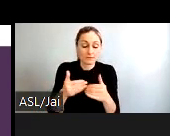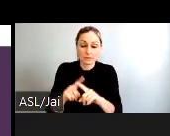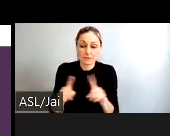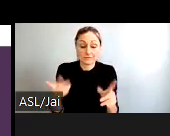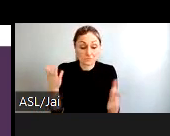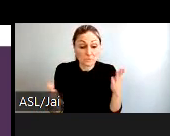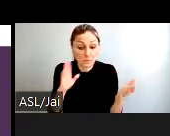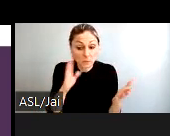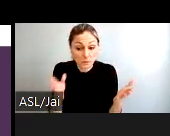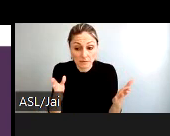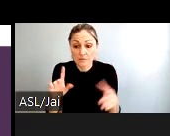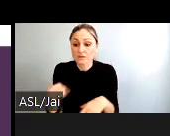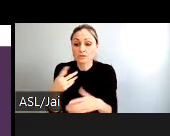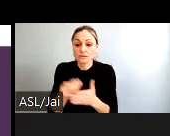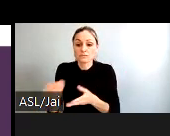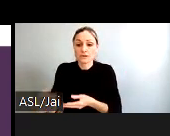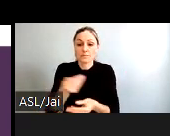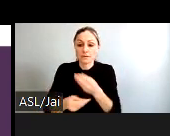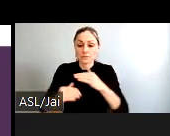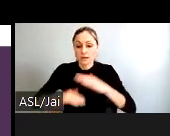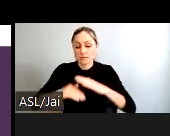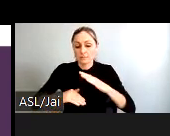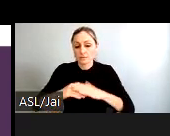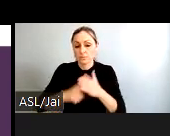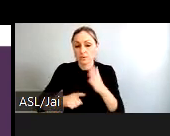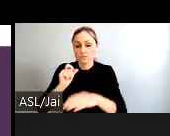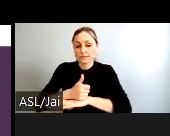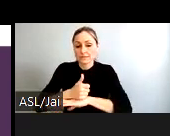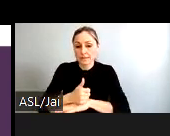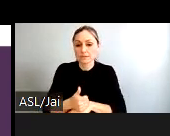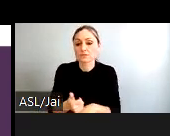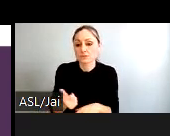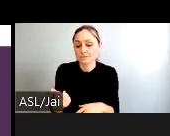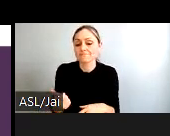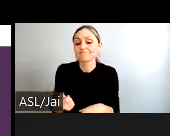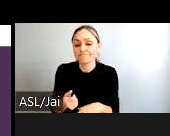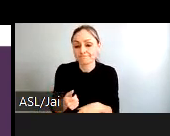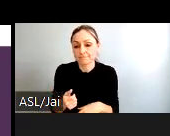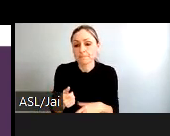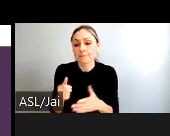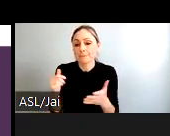and reimburse up to the ceiling you accomplished or the rates we discussed on the previous slide.